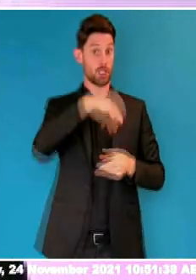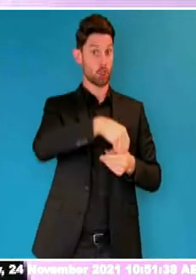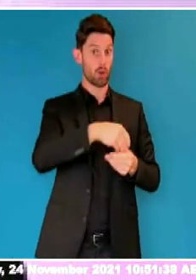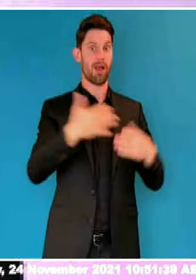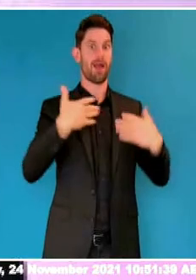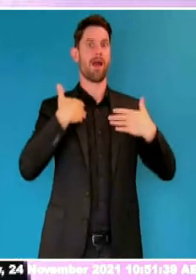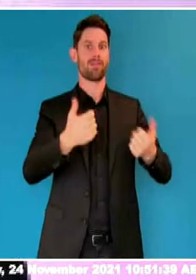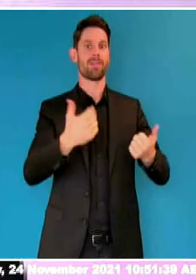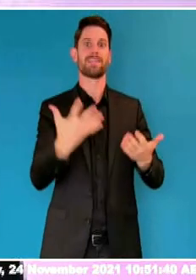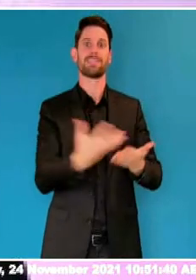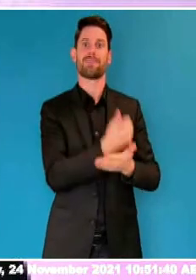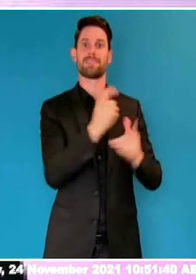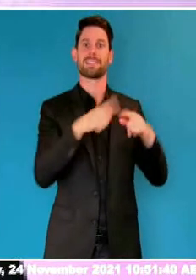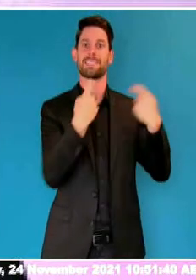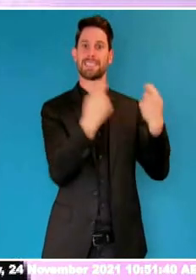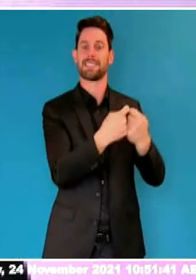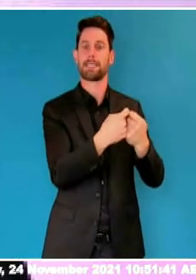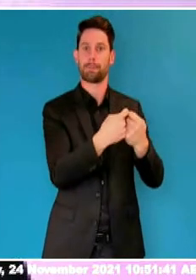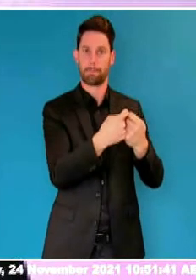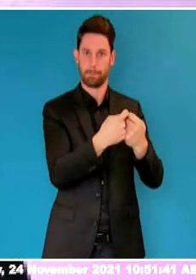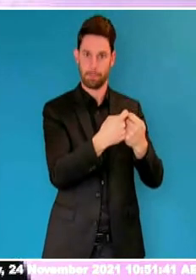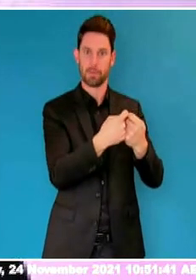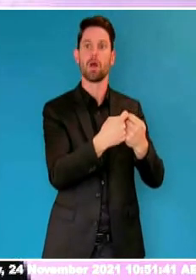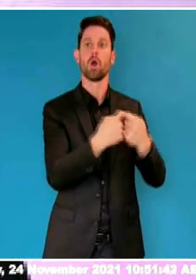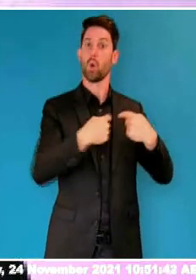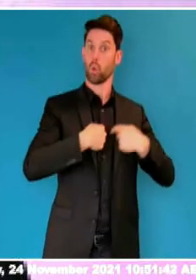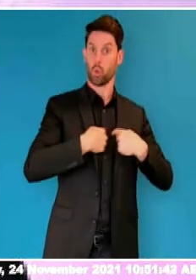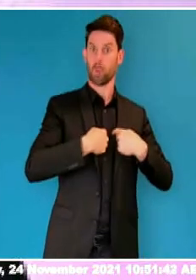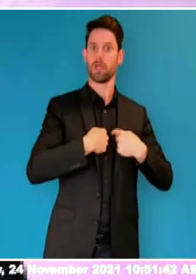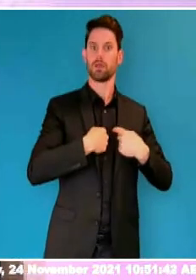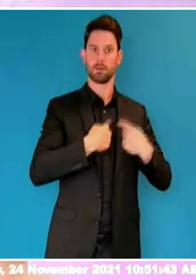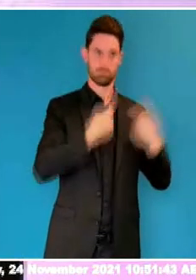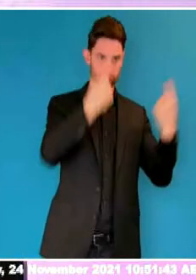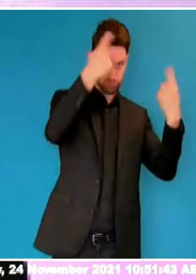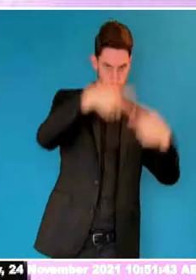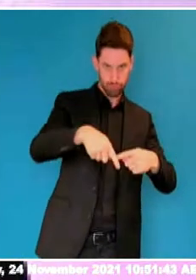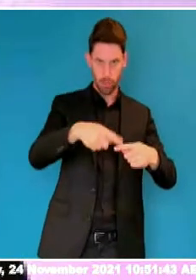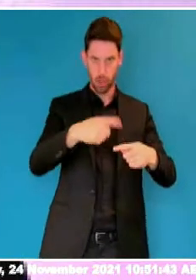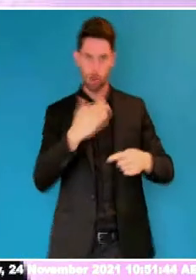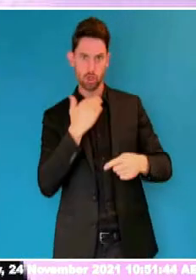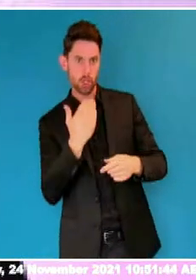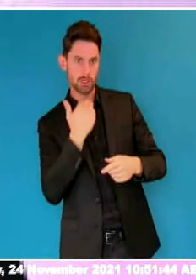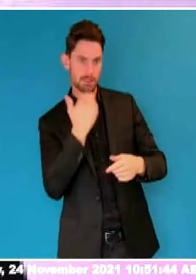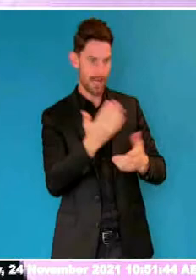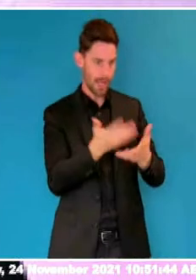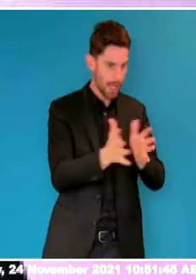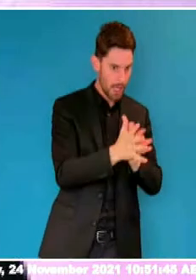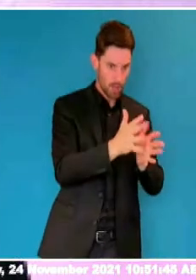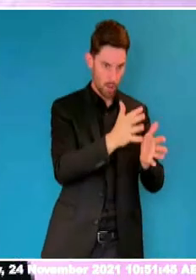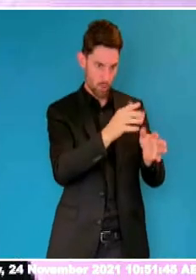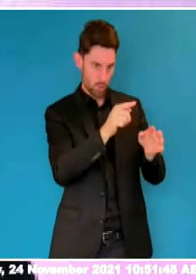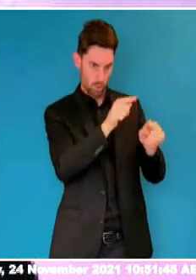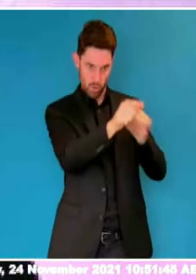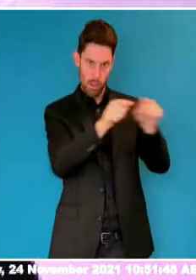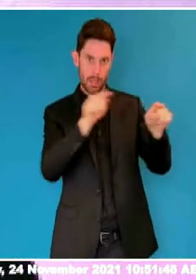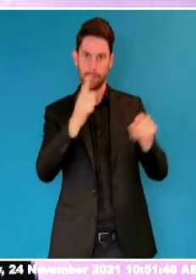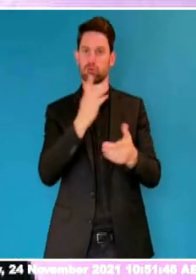Costs are applied out to different parts of the business through a below the line allocation so it's not specifically to that employee.